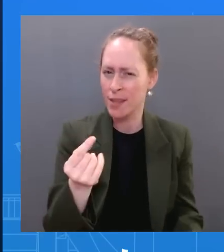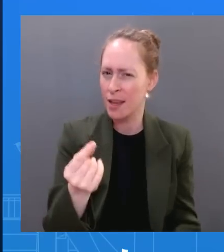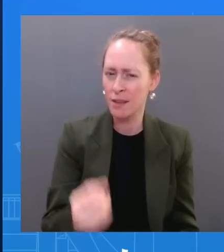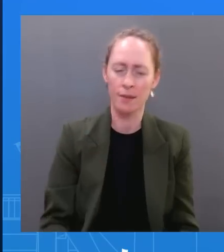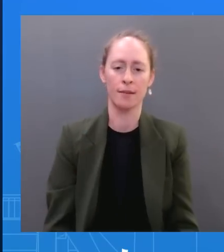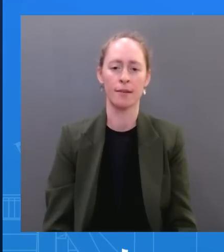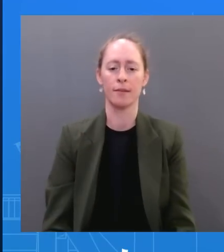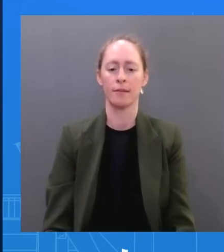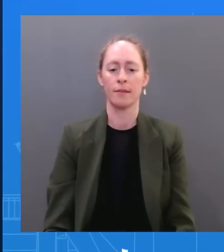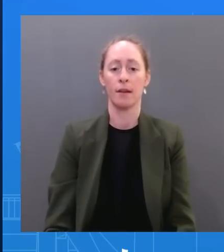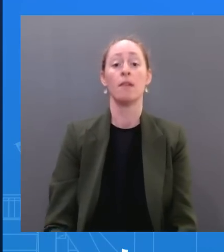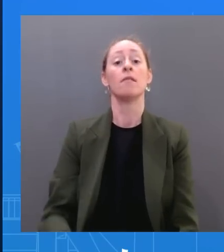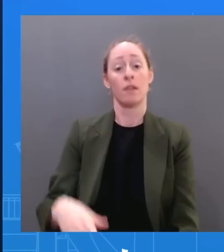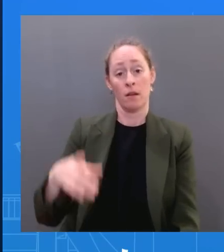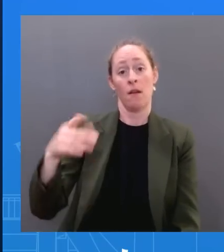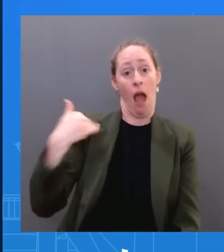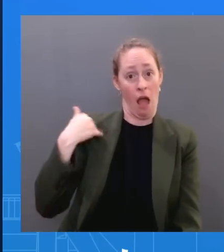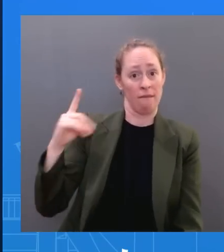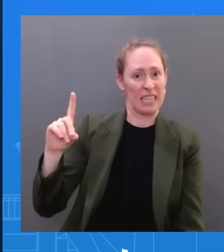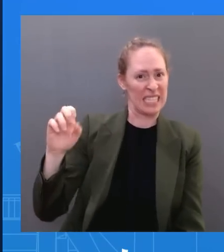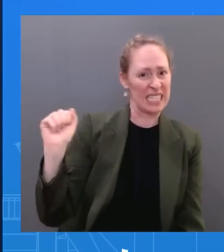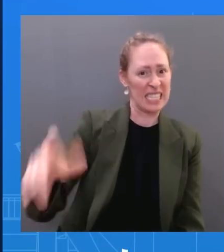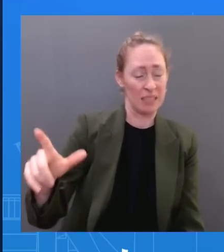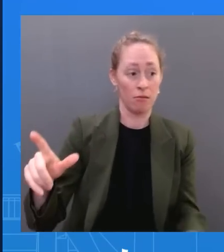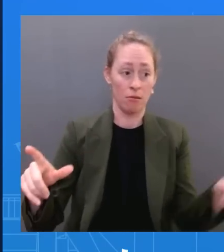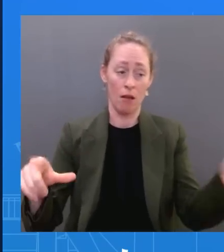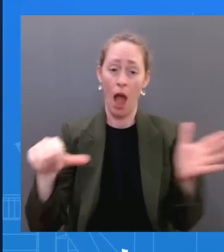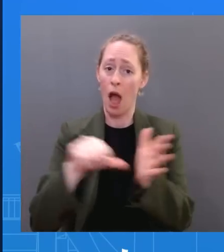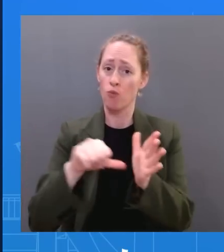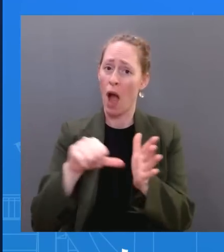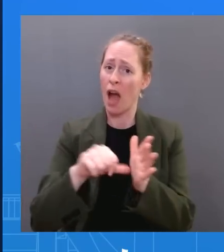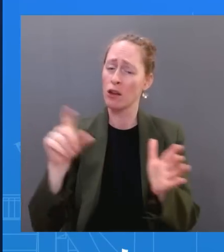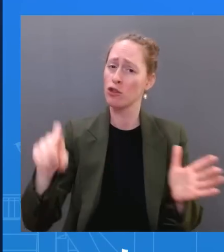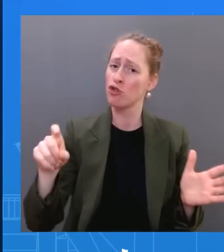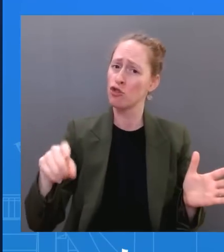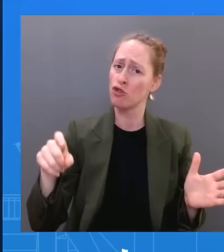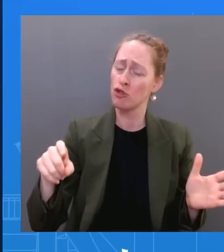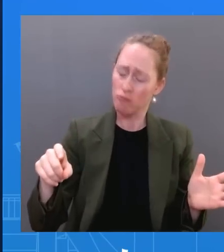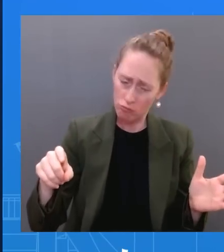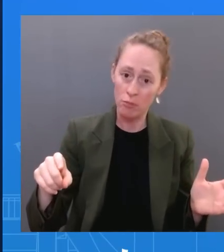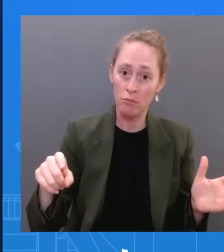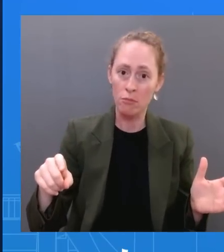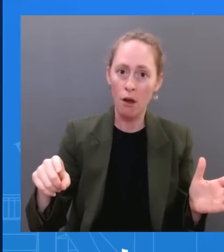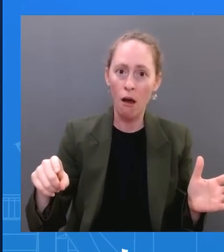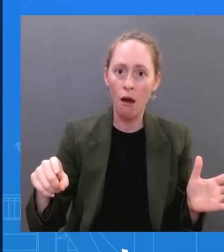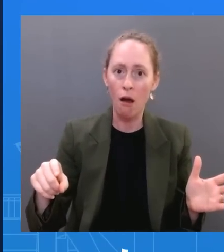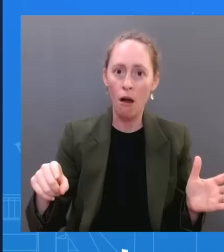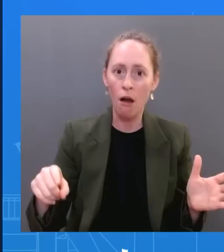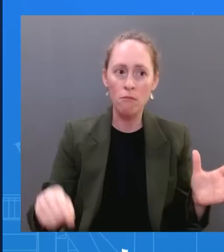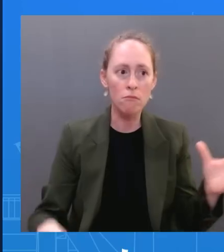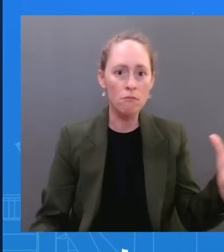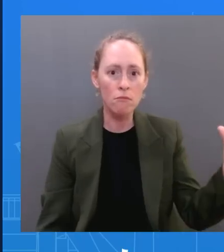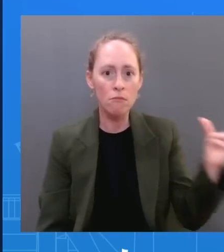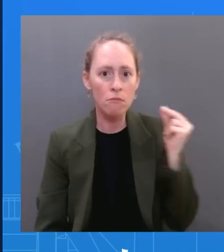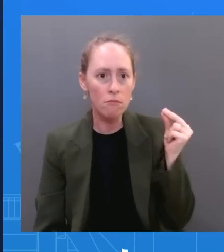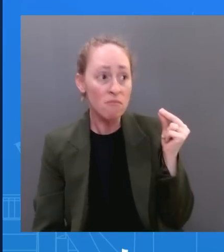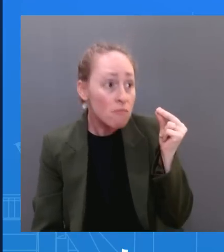If they don't, we're not standing still. Even as we speak, we've already introduced two rounds of sanctions to crack down on their effort